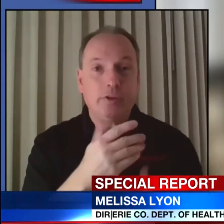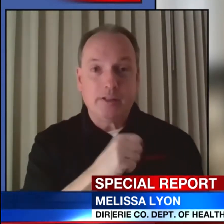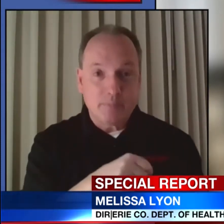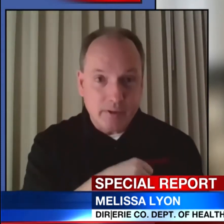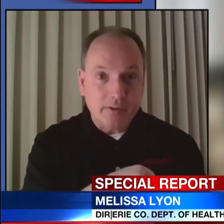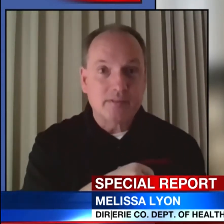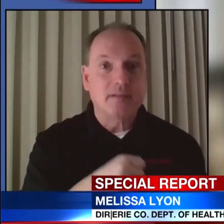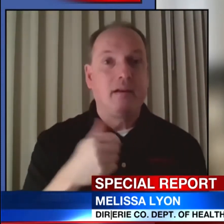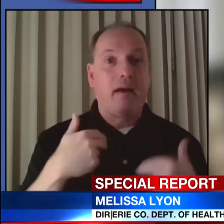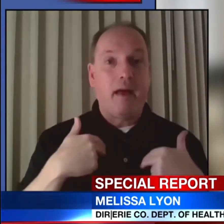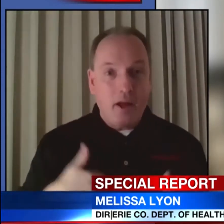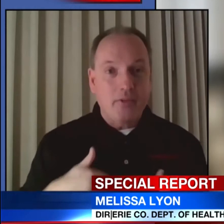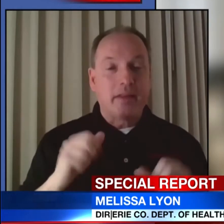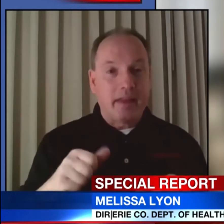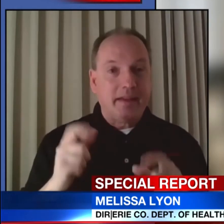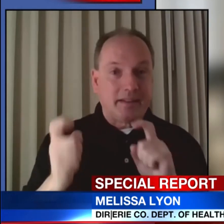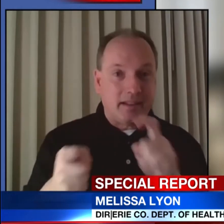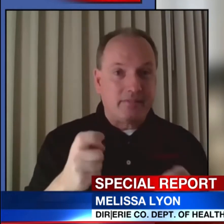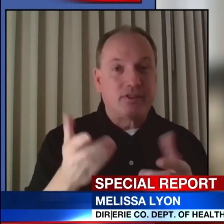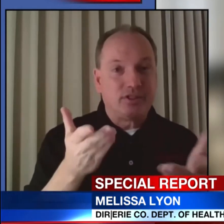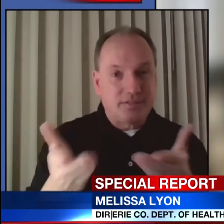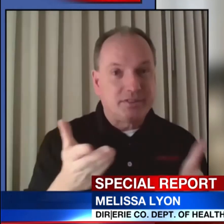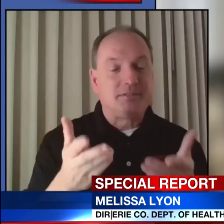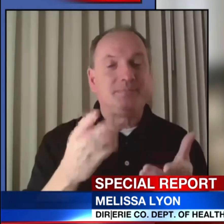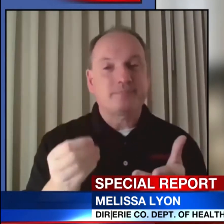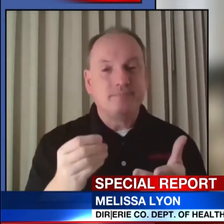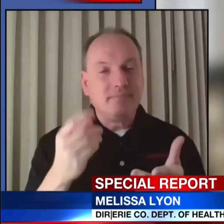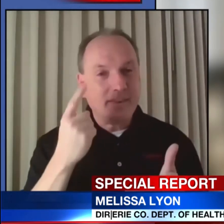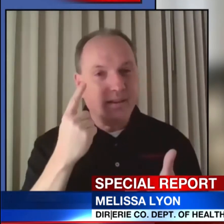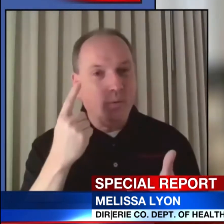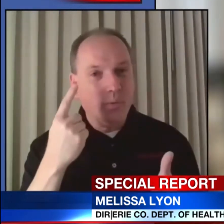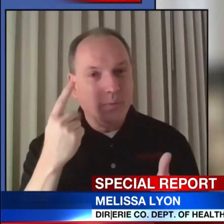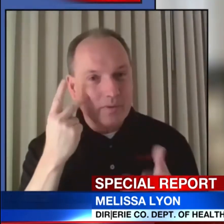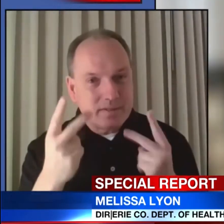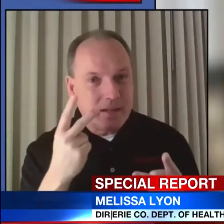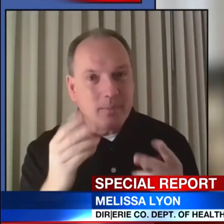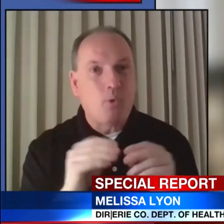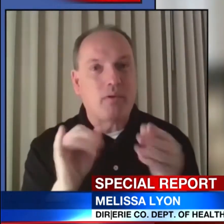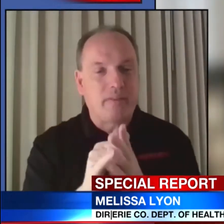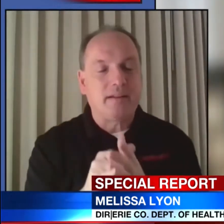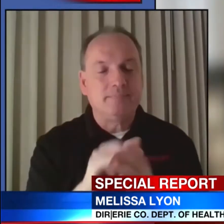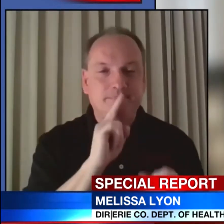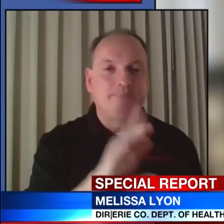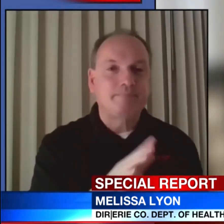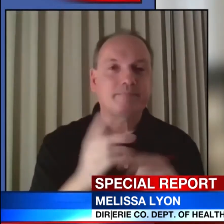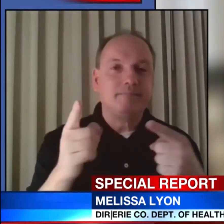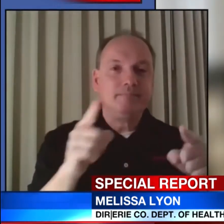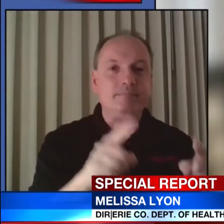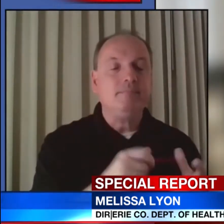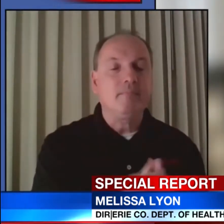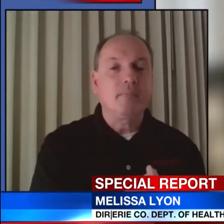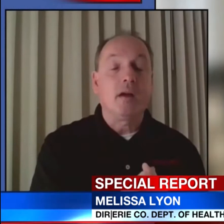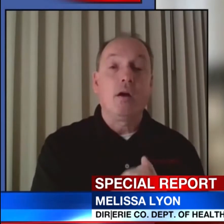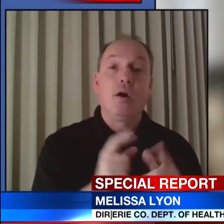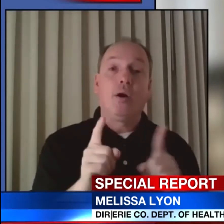THAT'S A FAIRLY HEAVY LIFT. AS LONG AS WE KEEP THE MAN POWER IN GOOD SPIRITS,